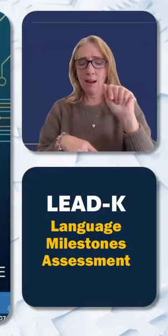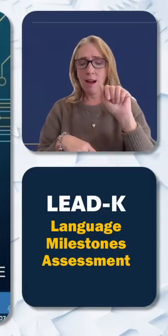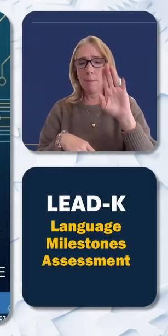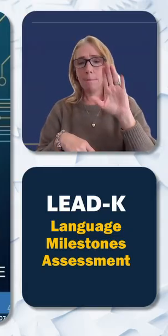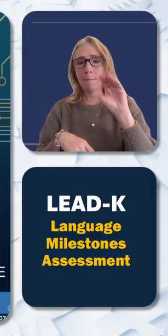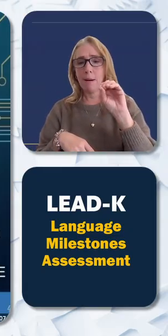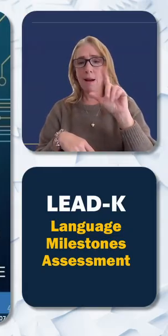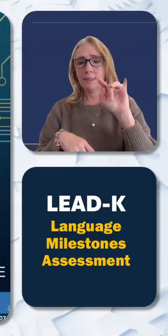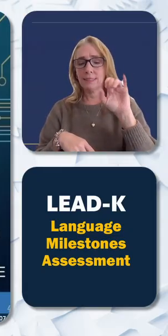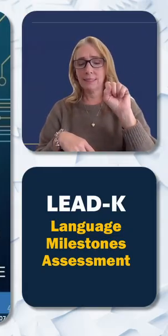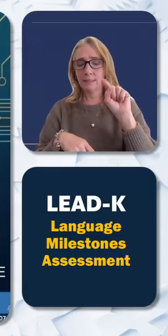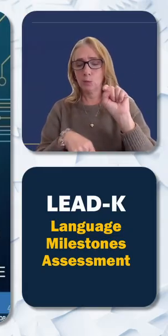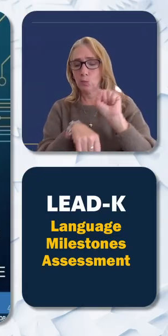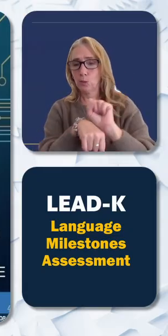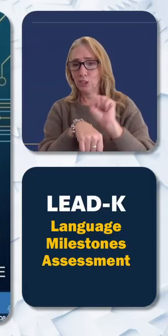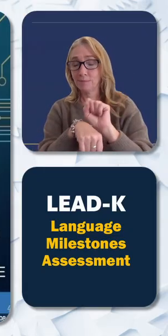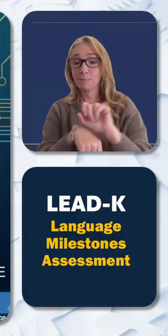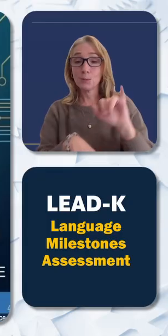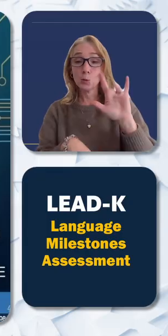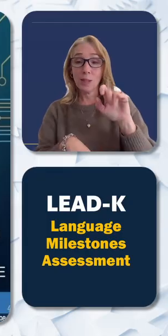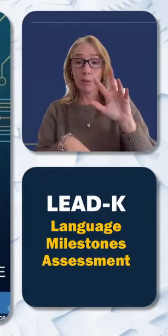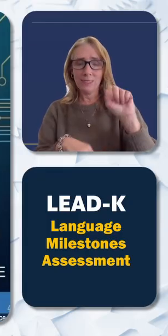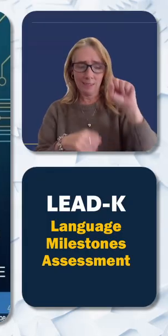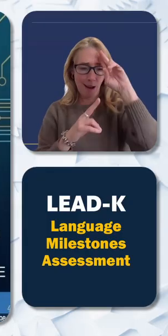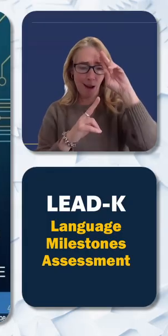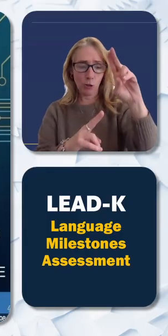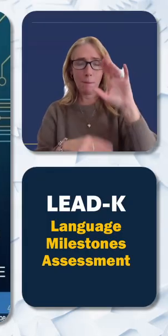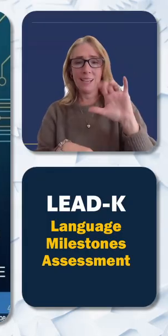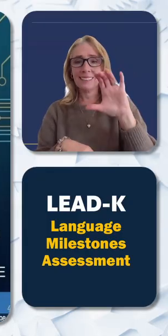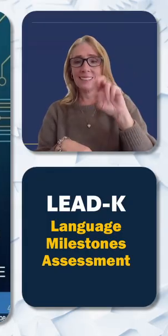inequalities. Through abolitionist work.